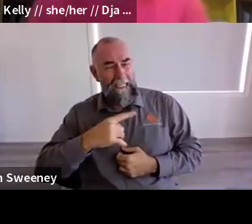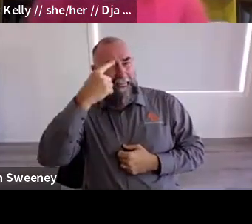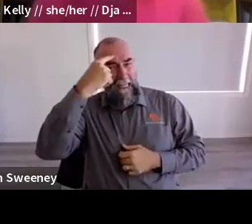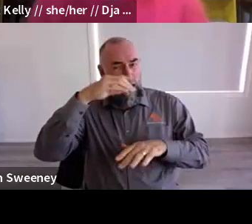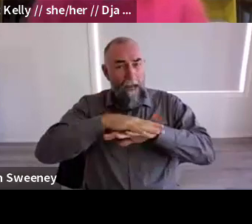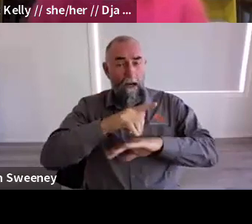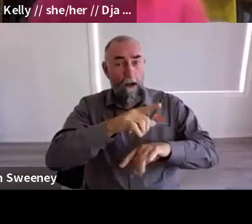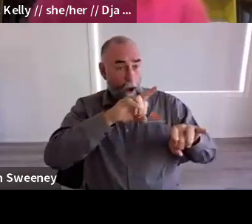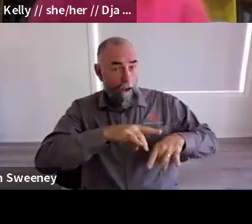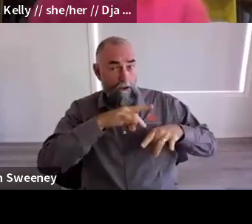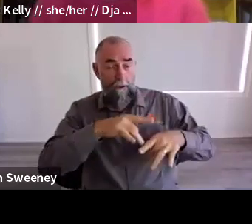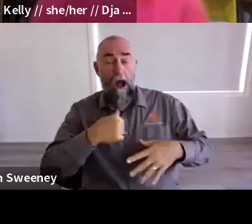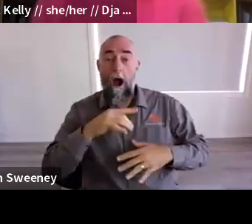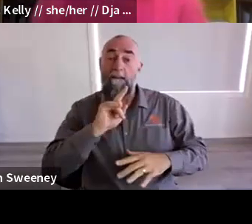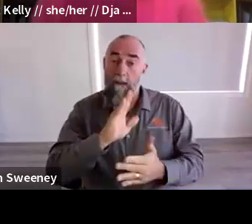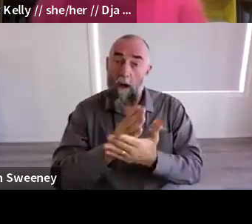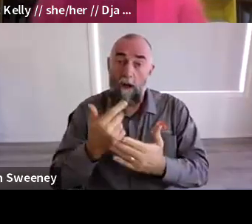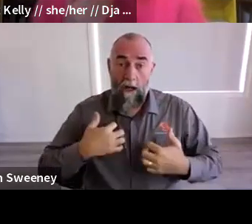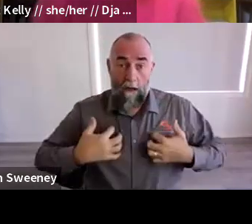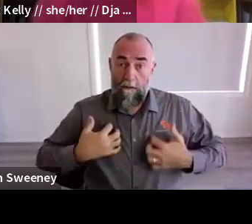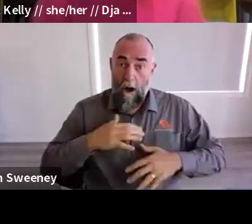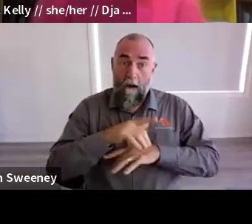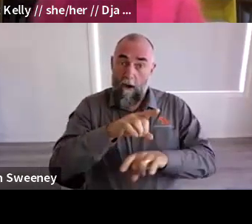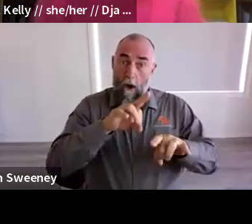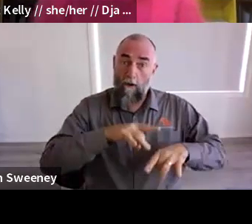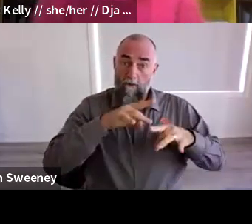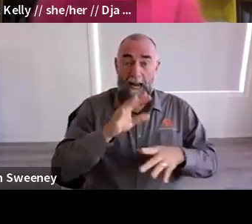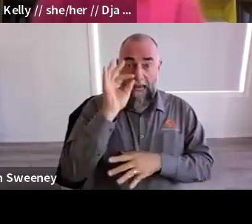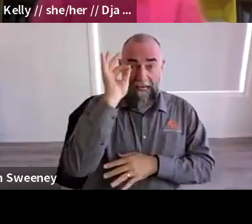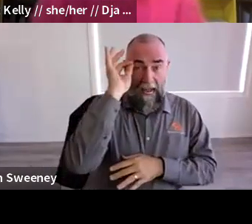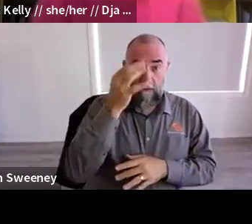in spaces that are sponsored by these companies. So, there's a lot for us to